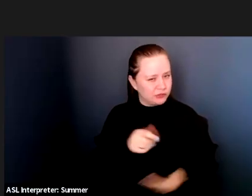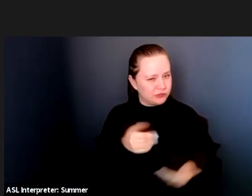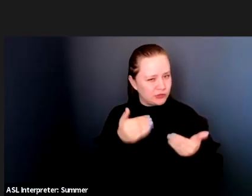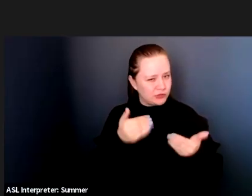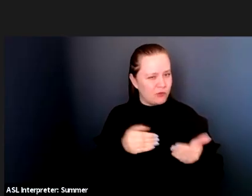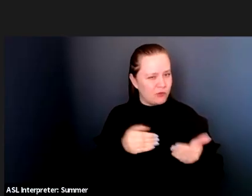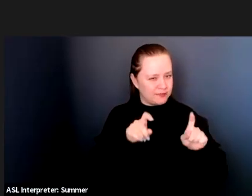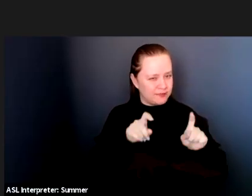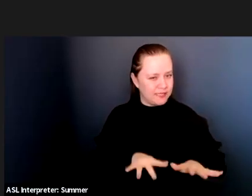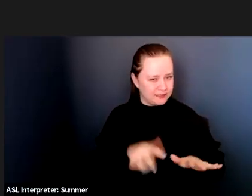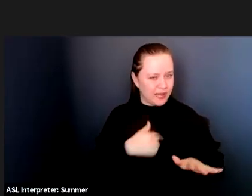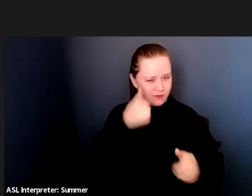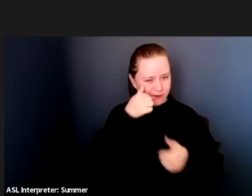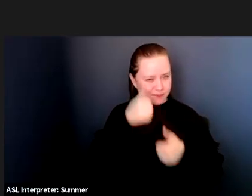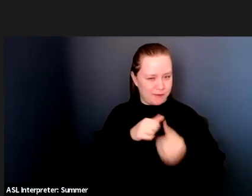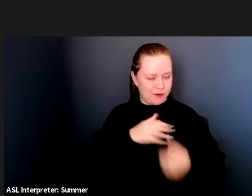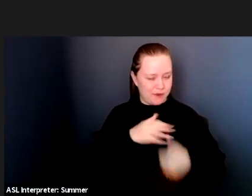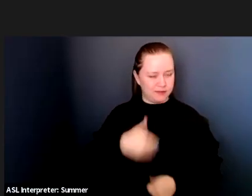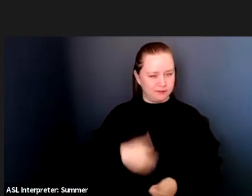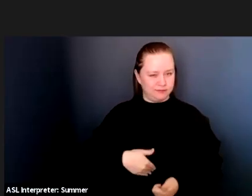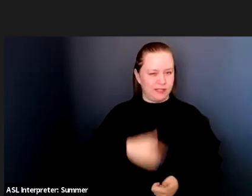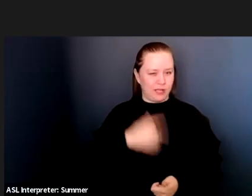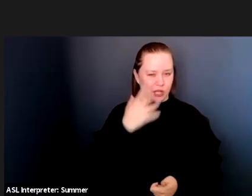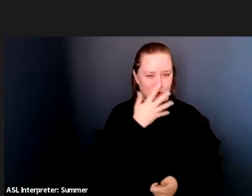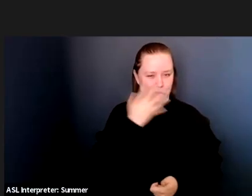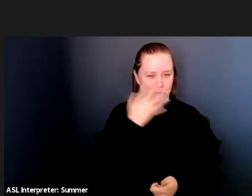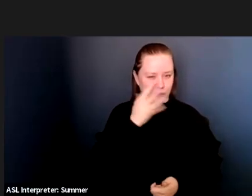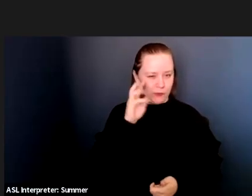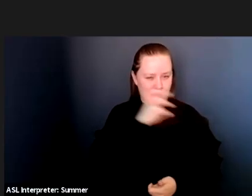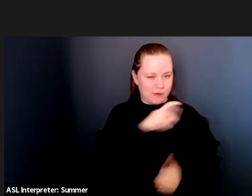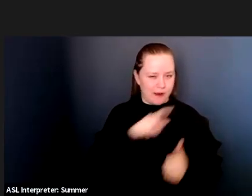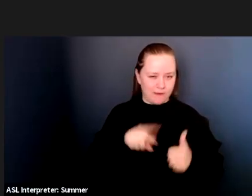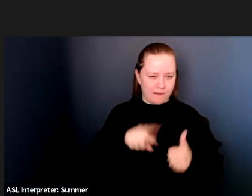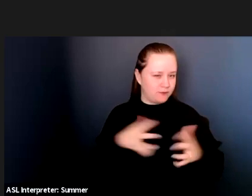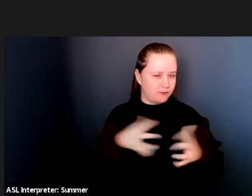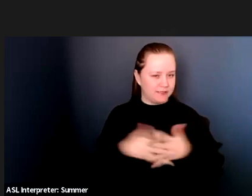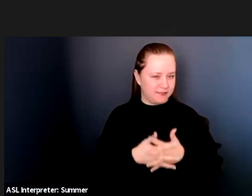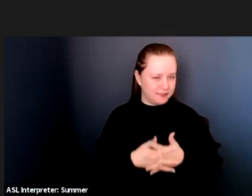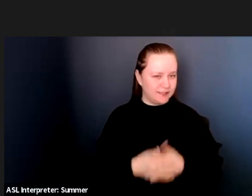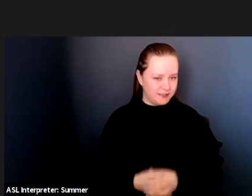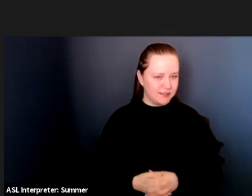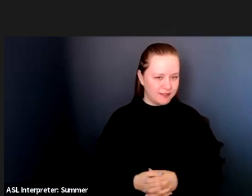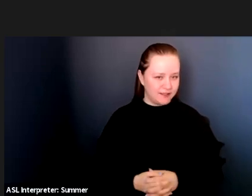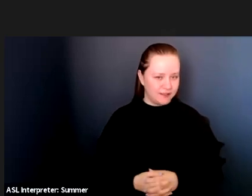remember my abdomen looking weird with my first pregnancy. And lo and behold,